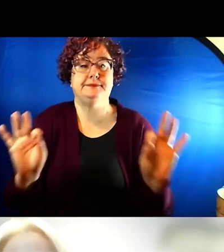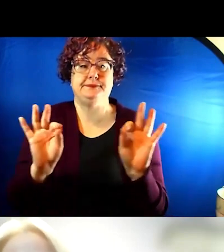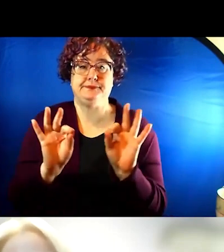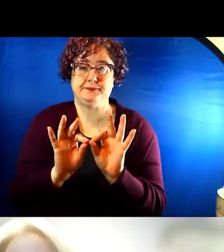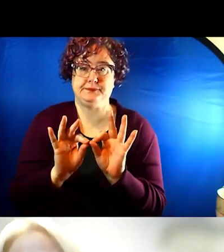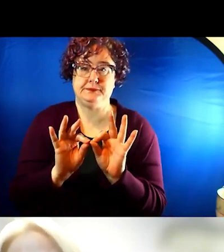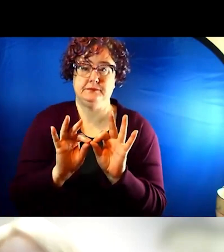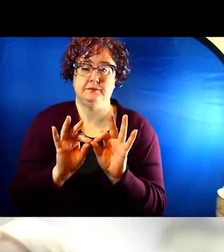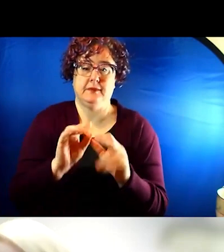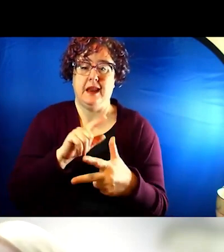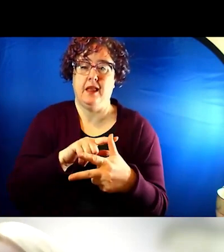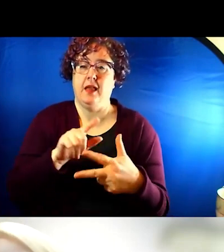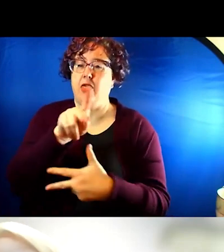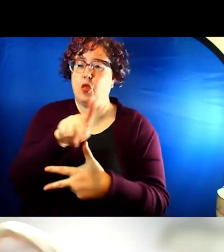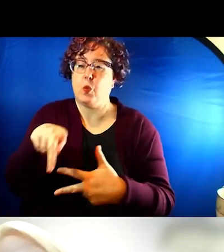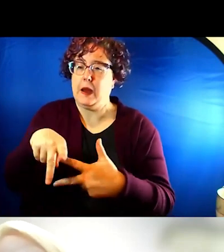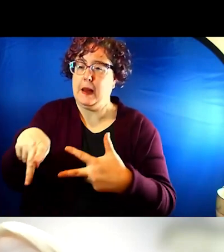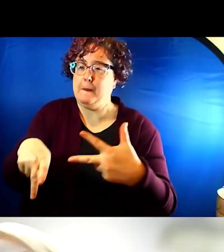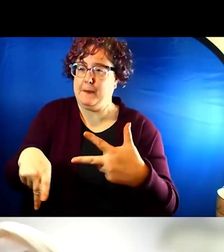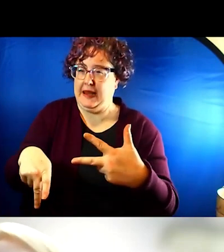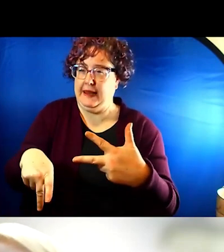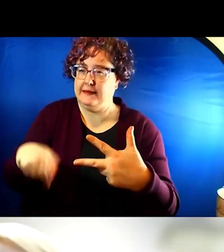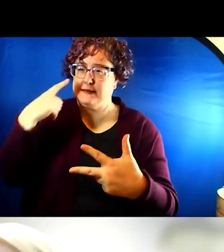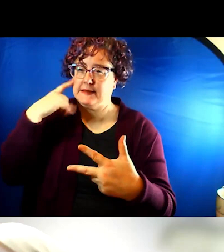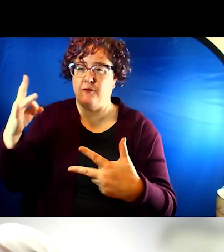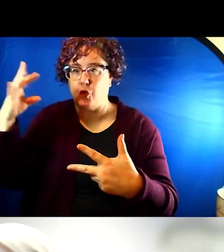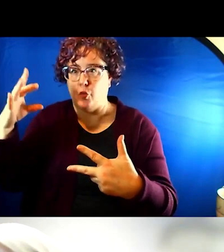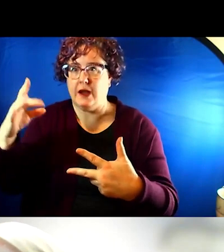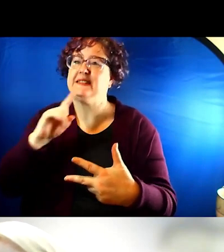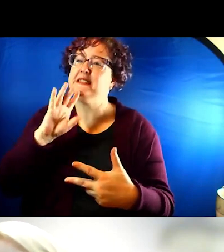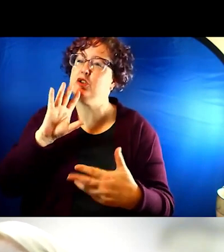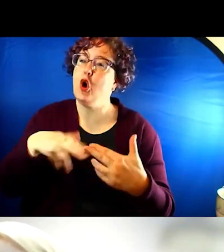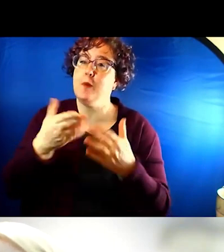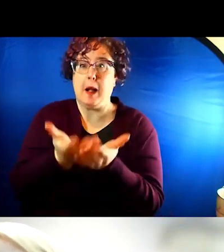THREE P'S WHEN IT COMES TO CRISIS. I TALK ABOUT A BIG BOAT AND WE HAVE TO WORK TOGETHER, WHETHER